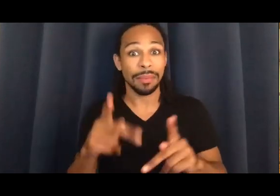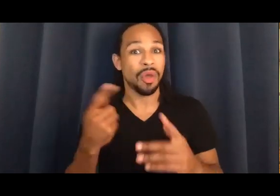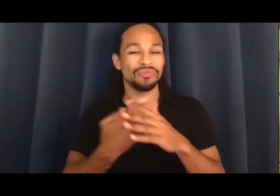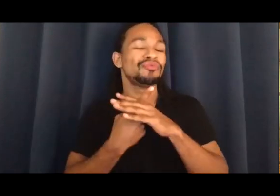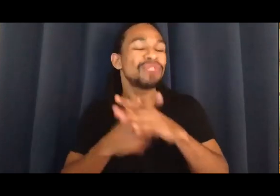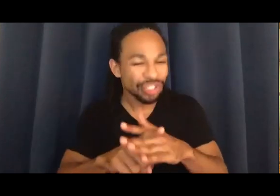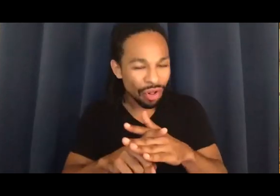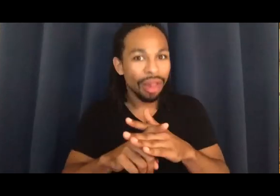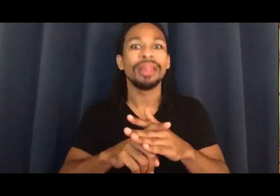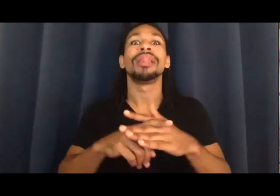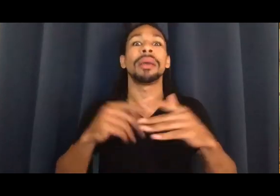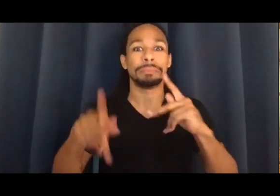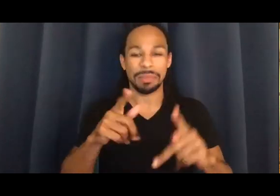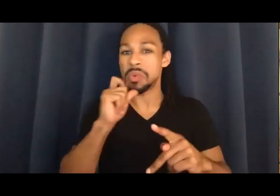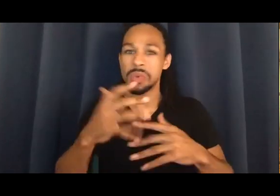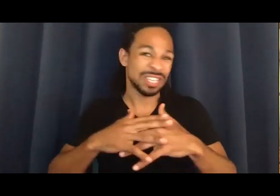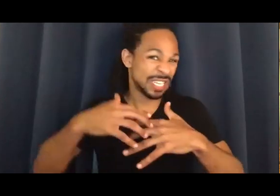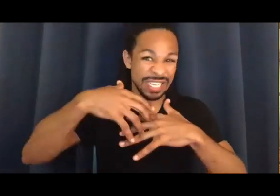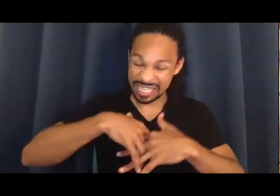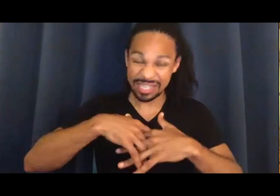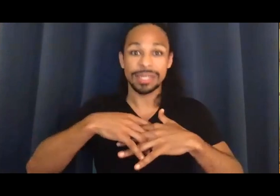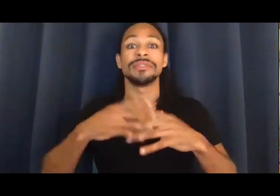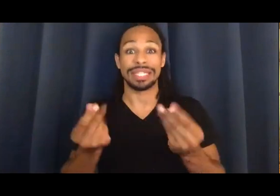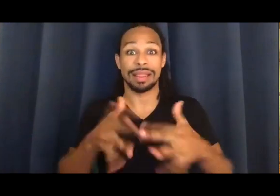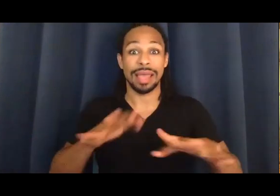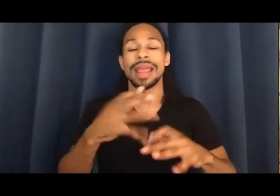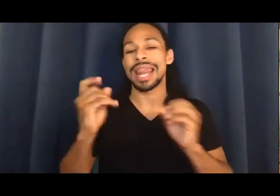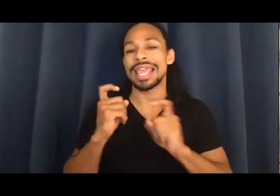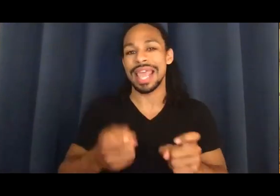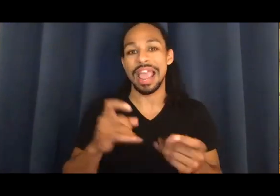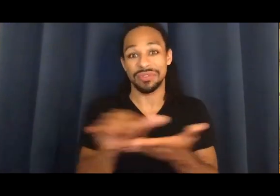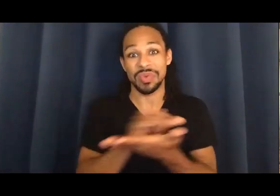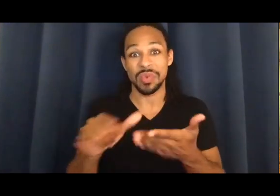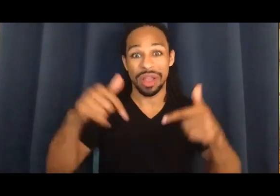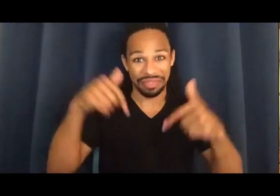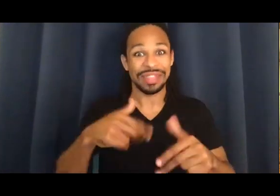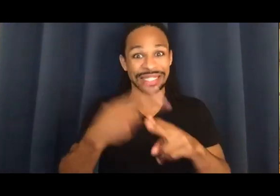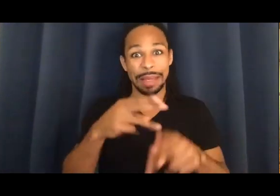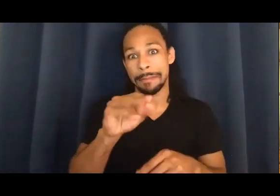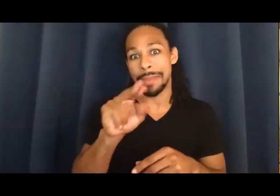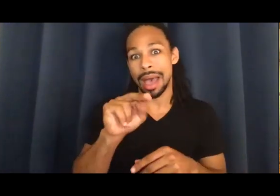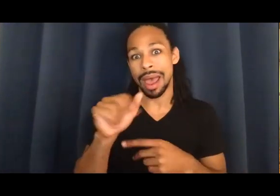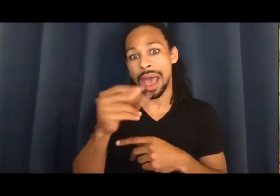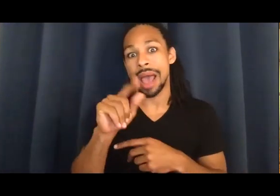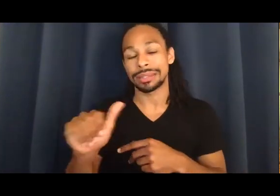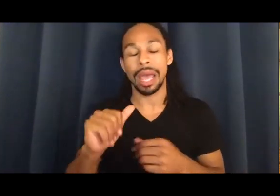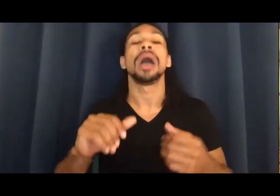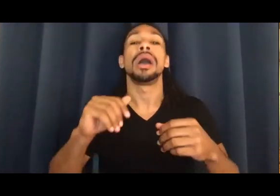of the land and gave Manhattan its name, Manhattan, meaning hilly island where we gather the wood for